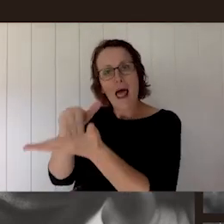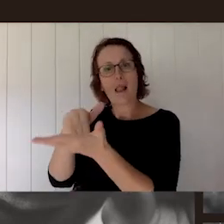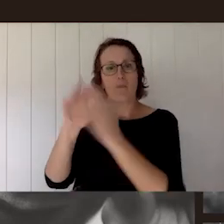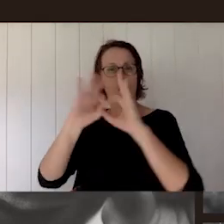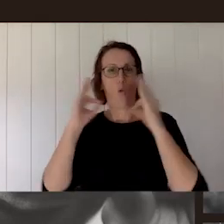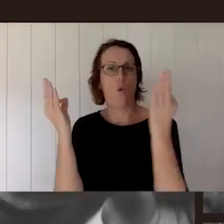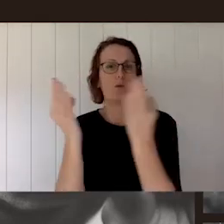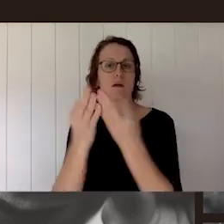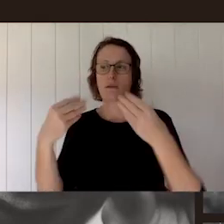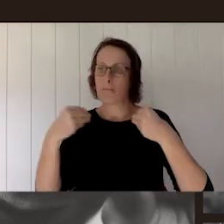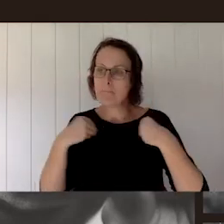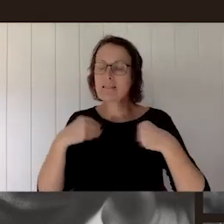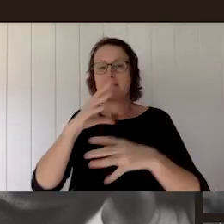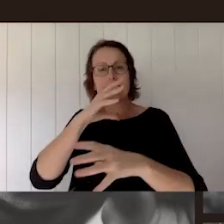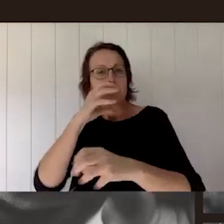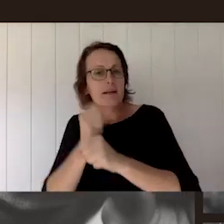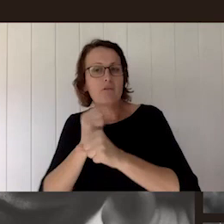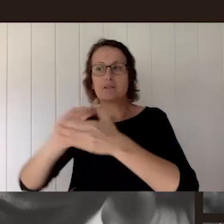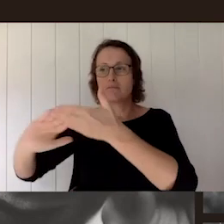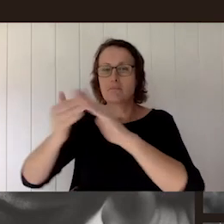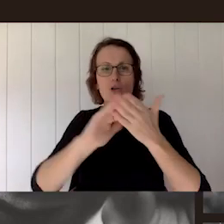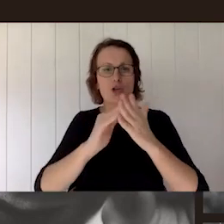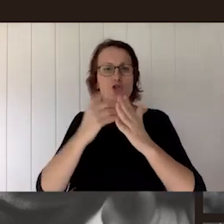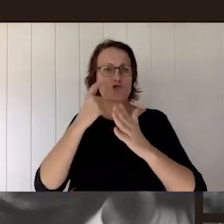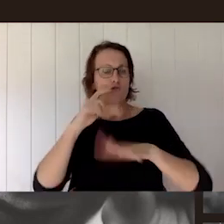organisations, businesses, governments and our communities grapple with these fluxes in emotions that we're currently